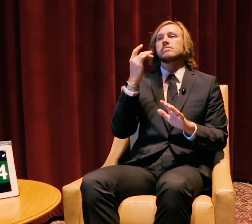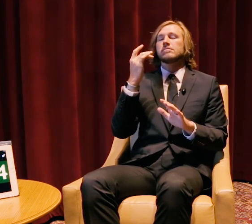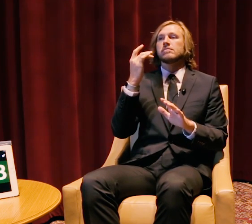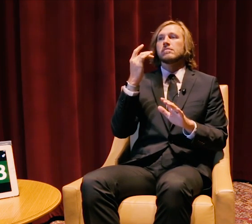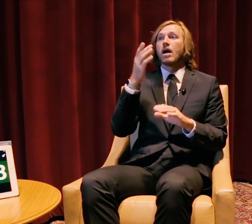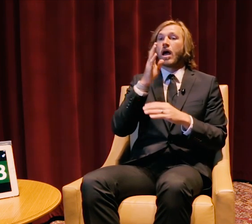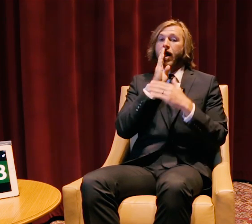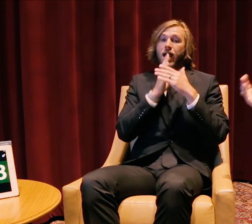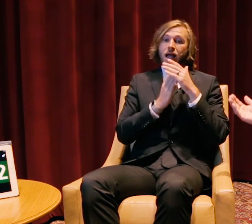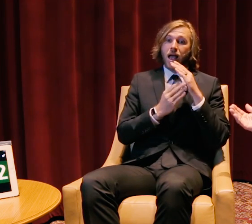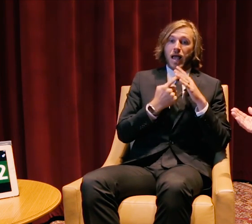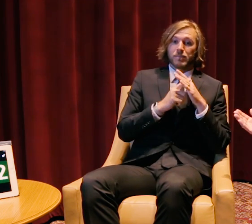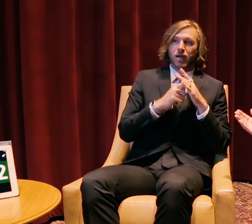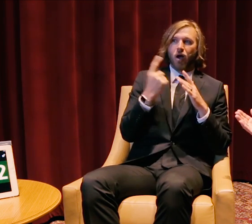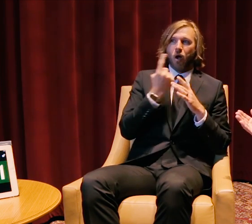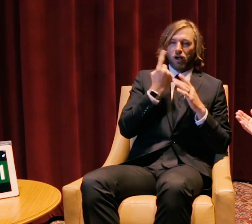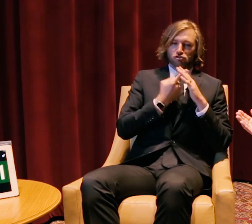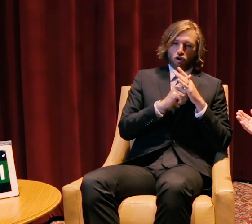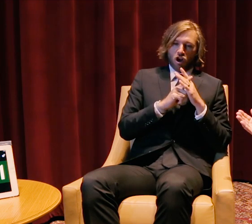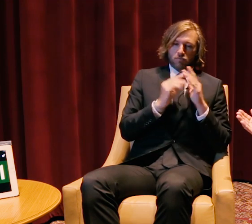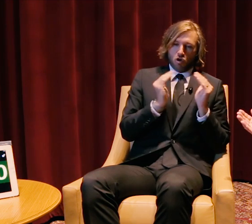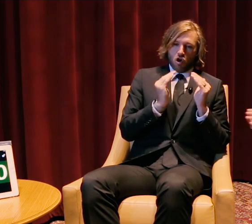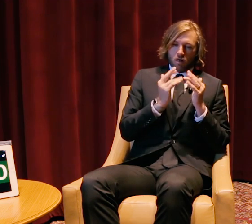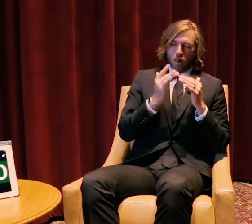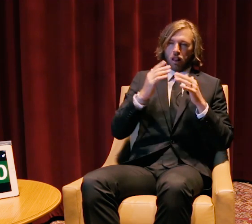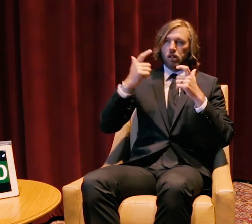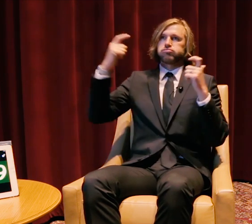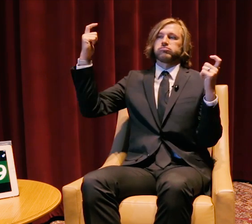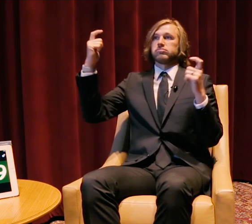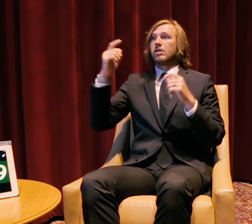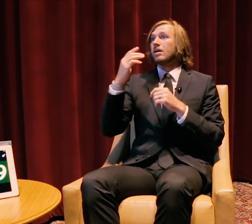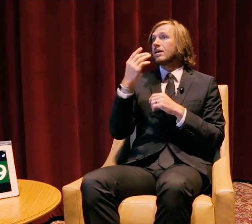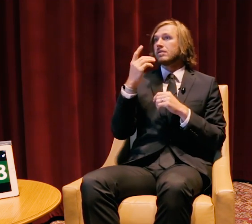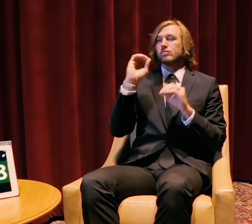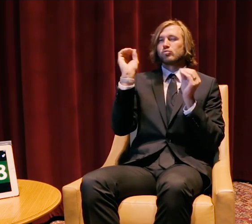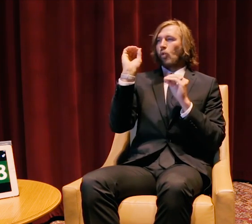that from humble beginnings these companies grew. No one ever walked in